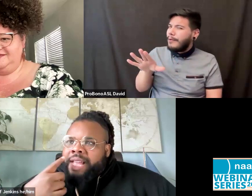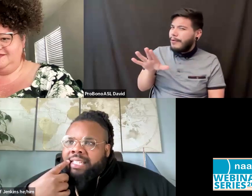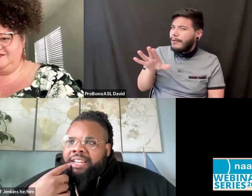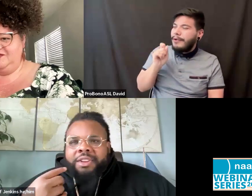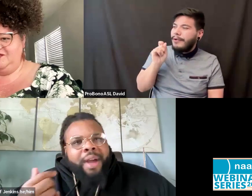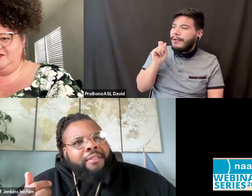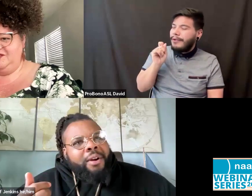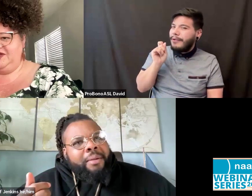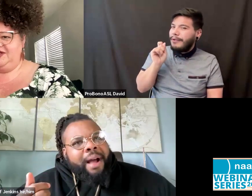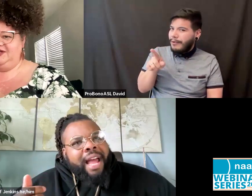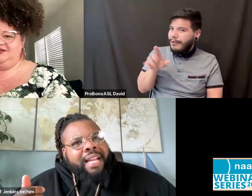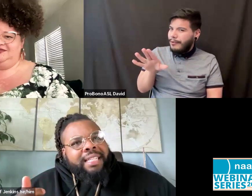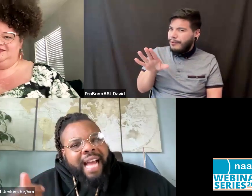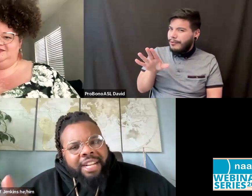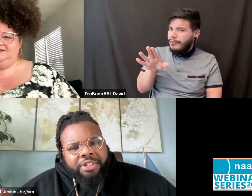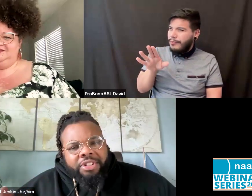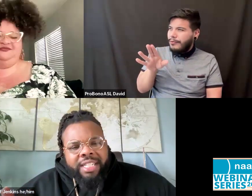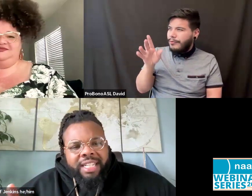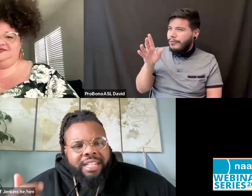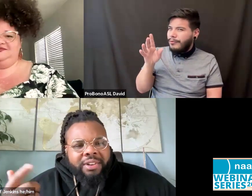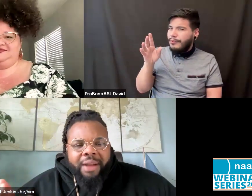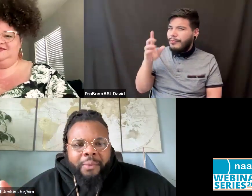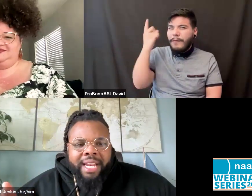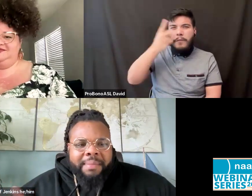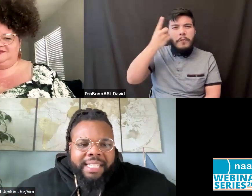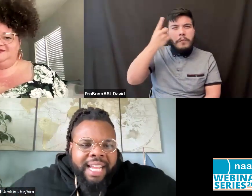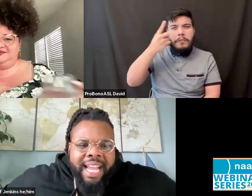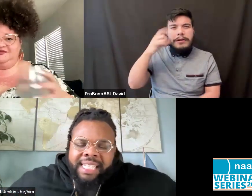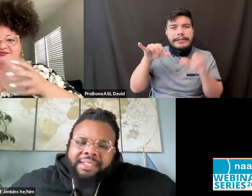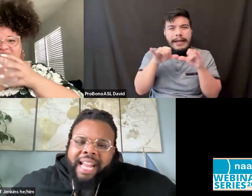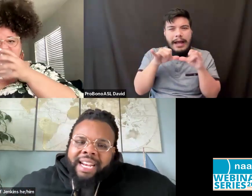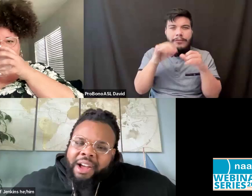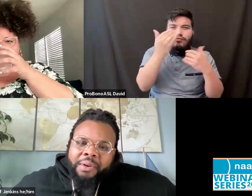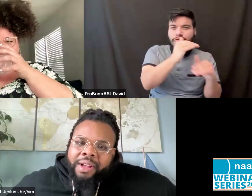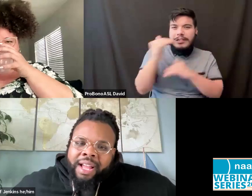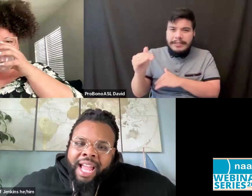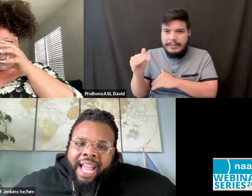I was like, Do you ever worry about like size restrictions or like weight limits? And she was like, No.